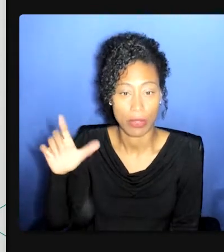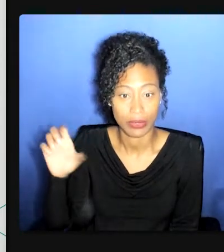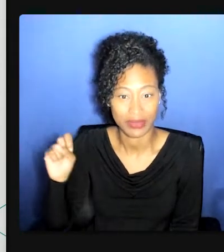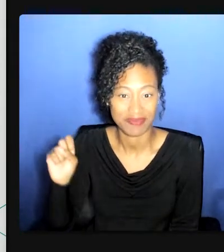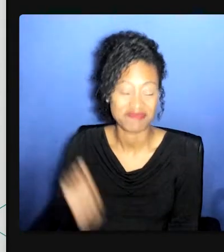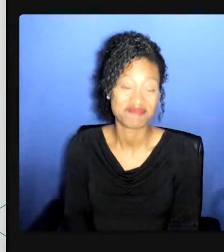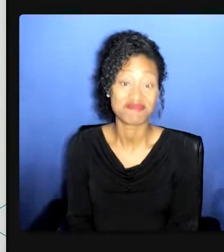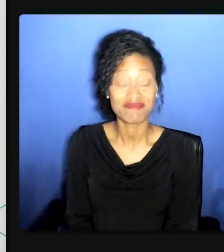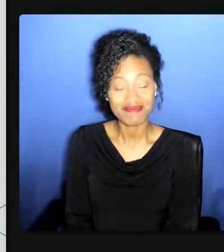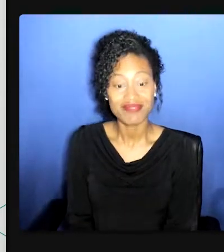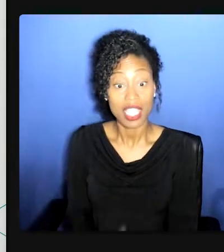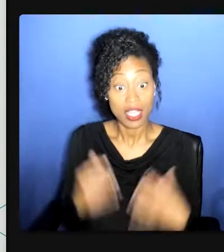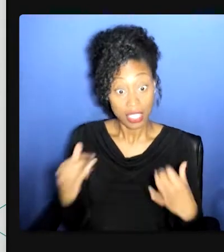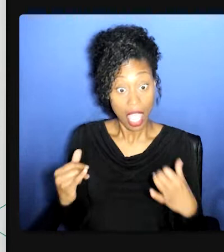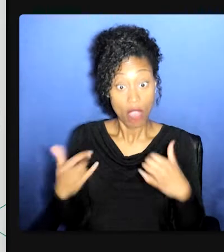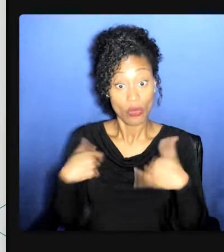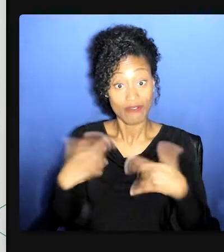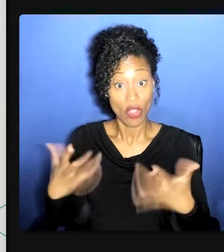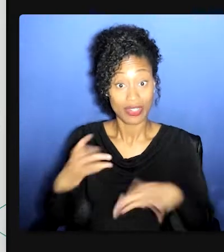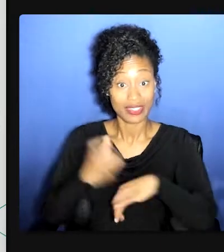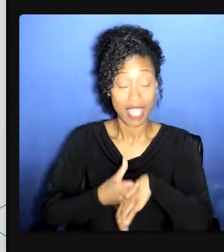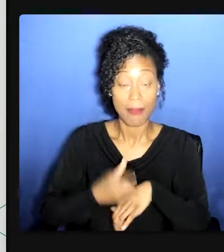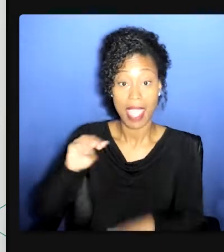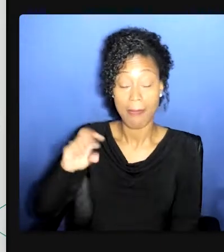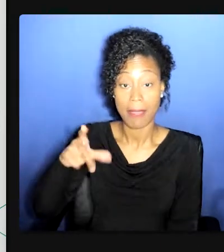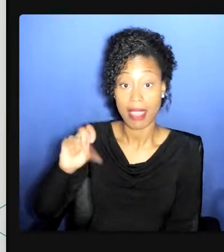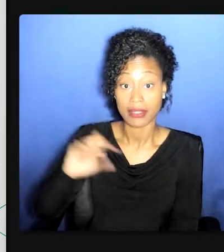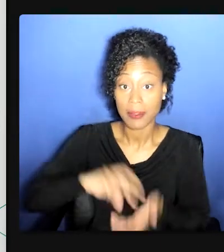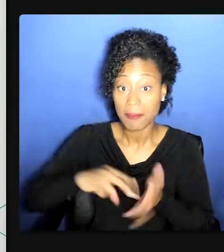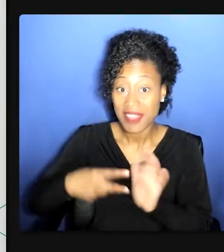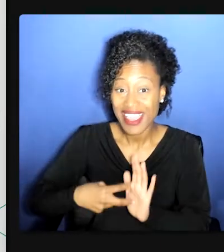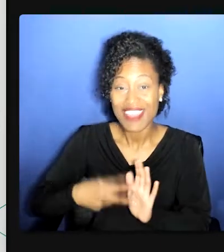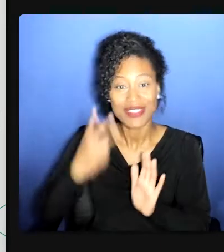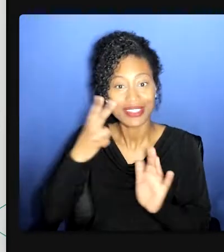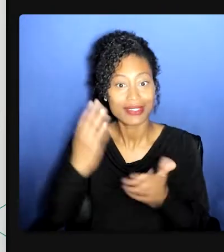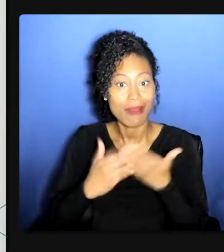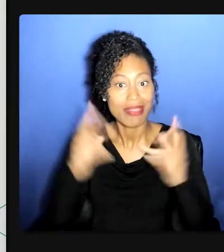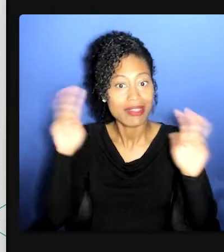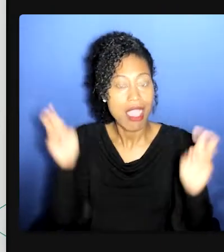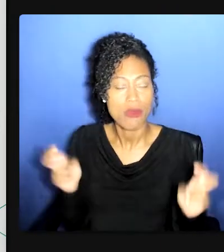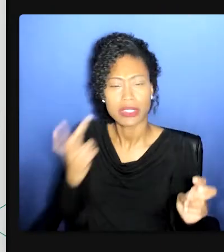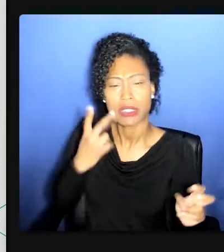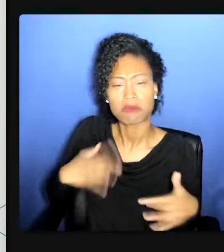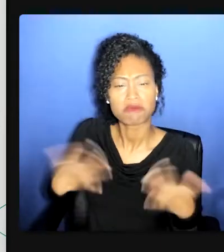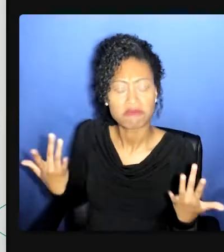[Rachel] Now we've set out what MPS is and seen some titles we've empowered let's see how this works.